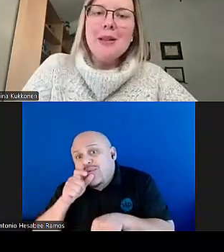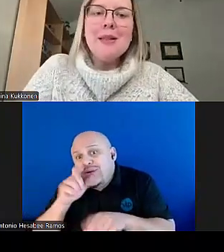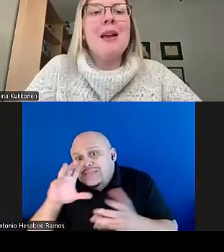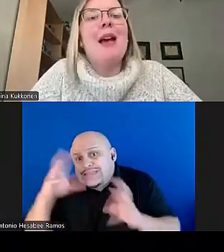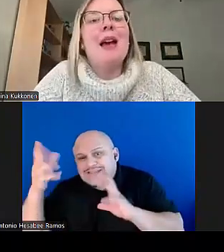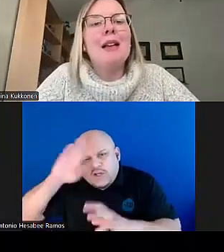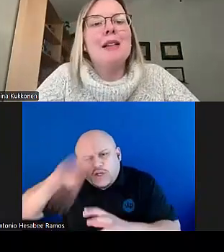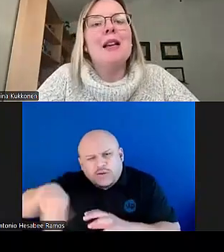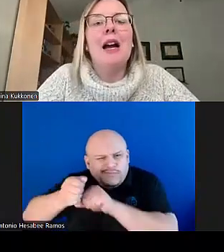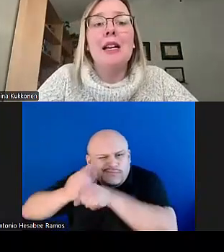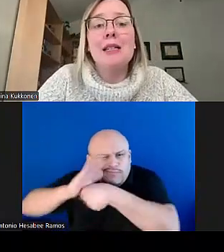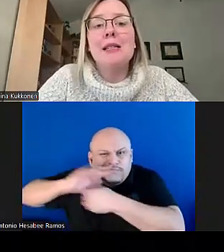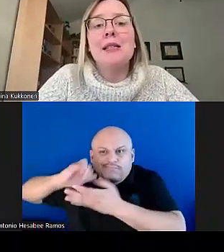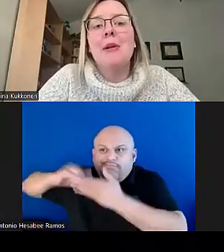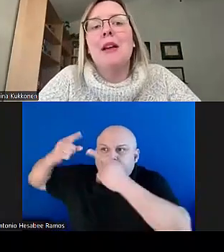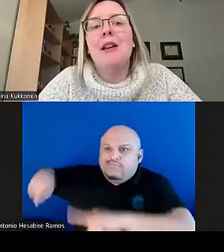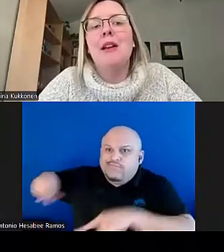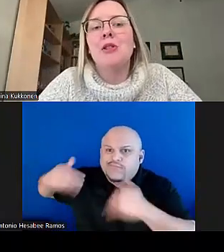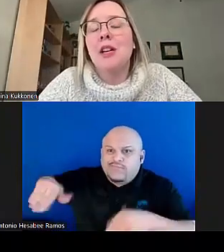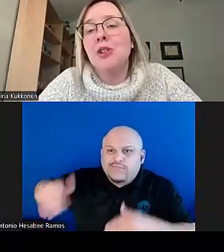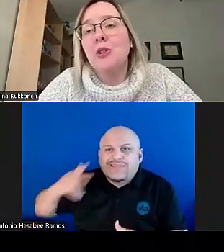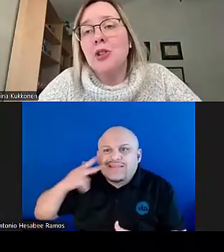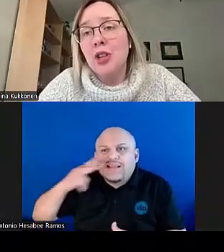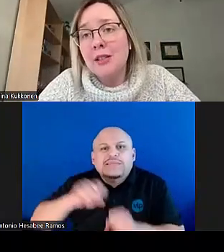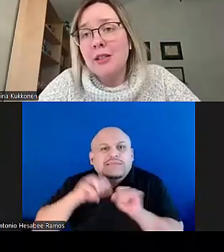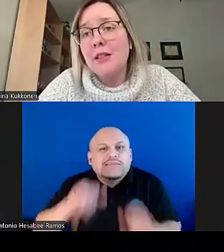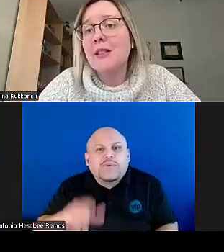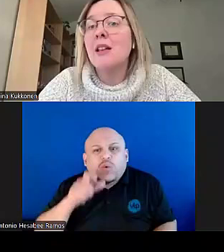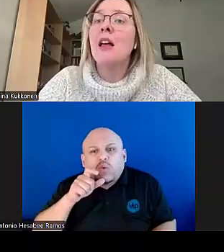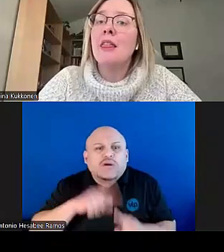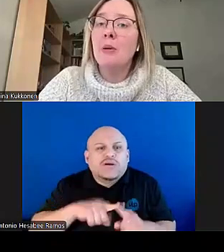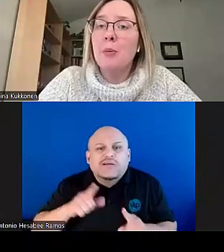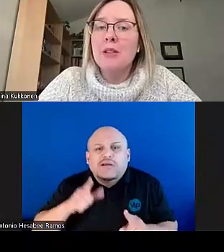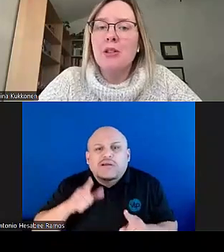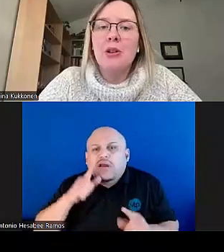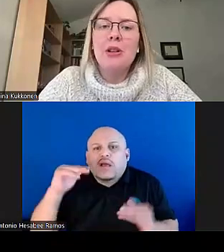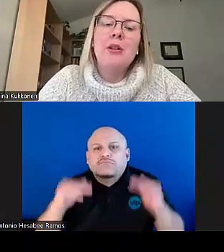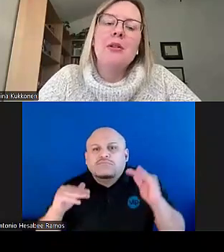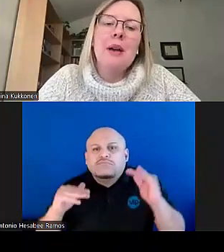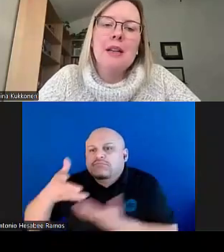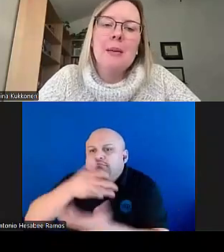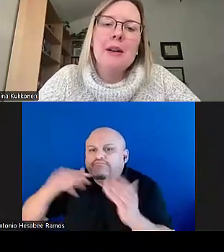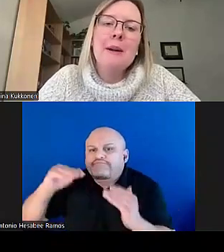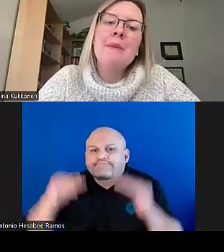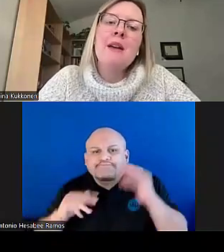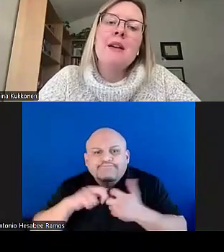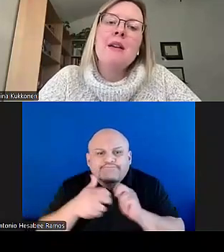was and heightened systemic and intersectional injustices that were present during the pandemic.